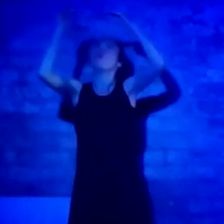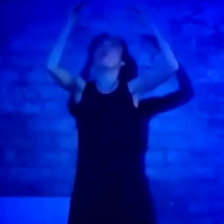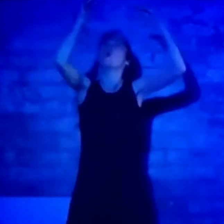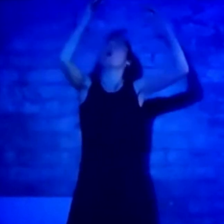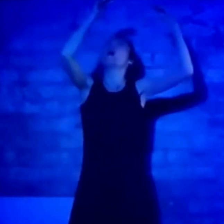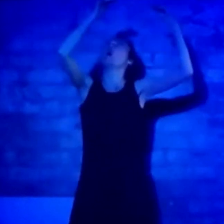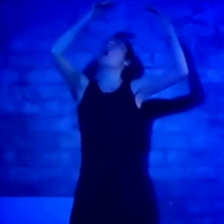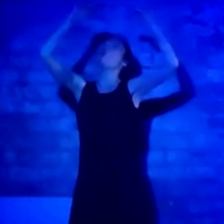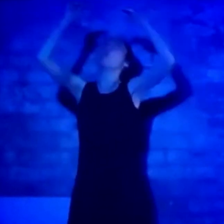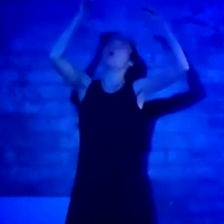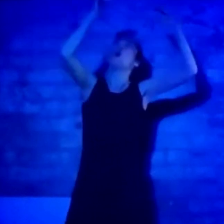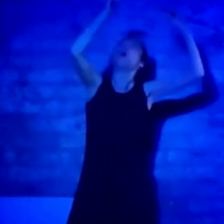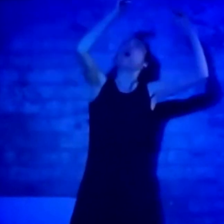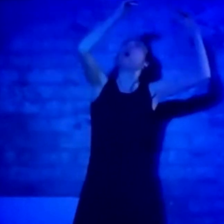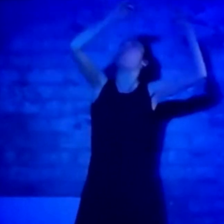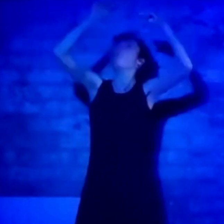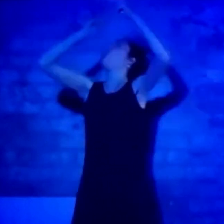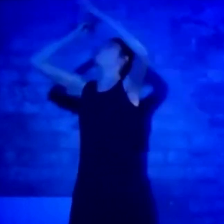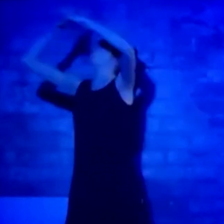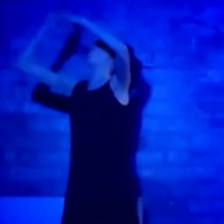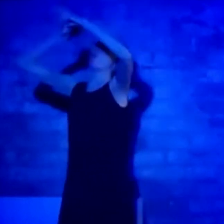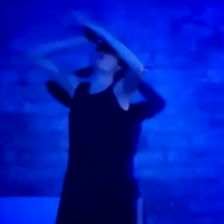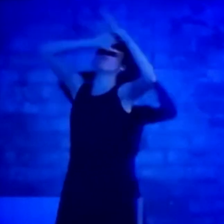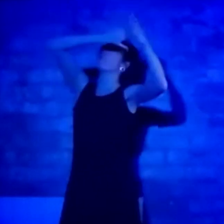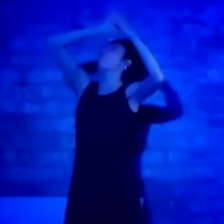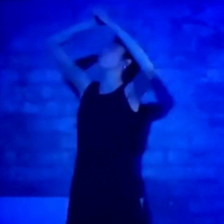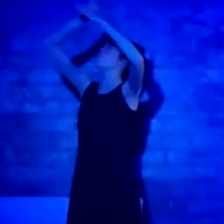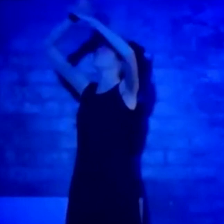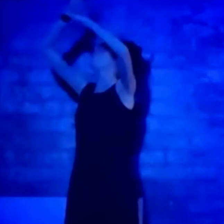Doth time evaporate the same there as here?